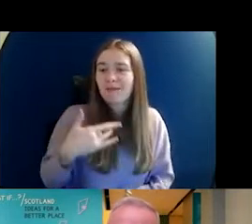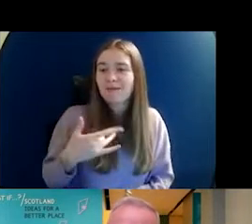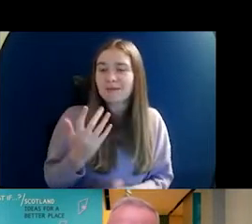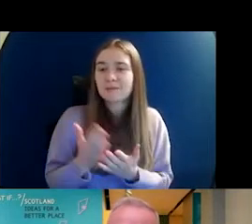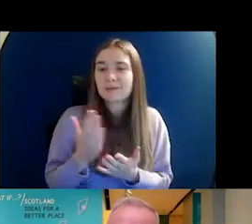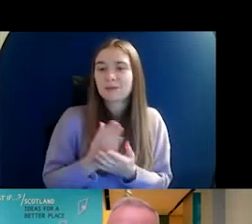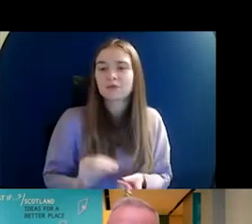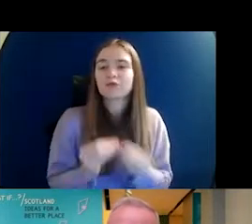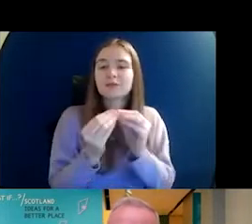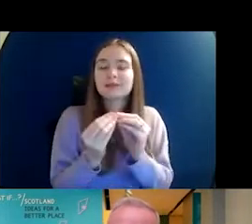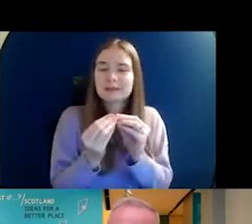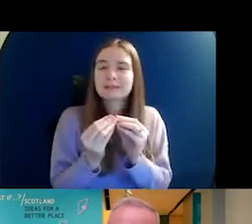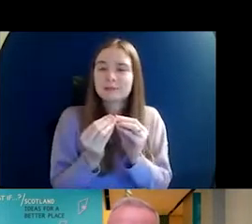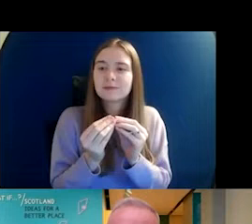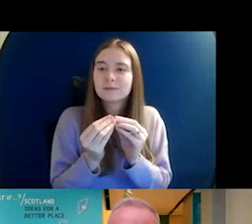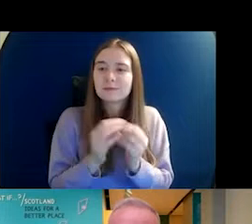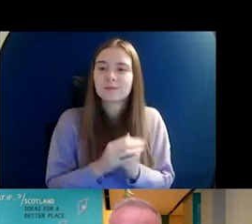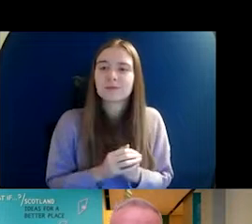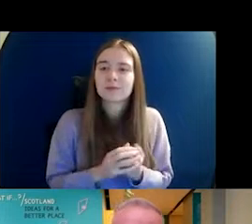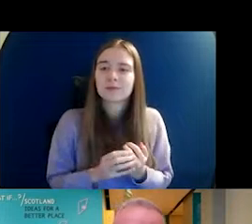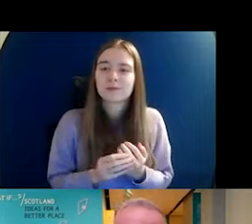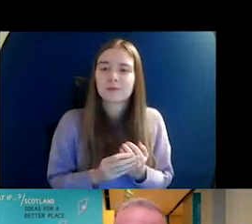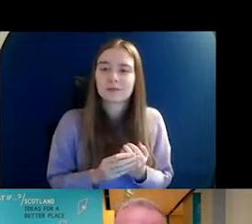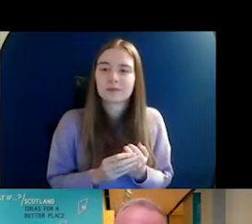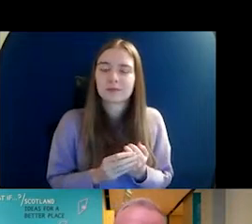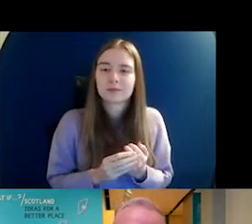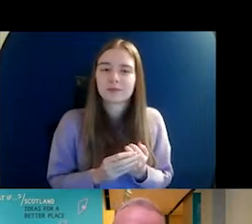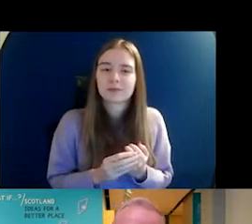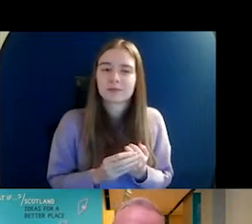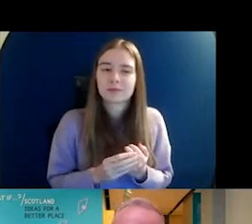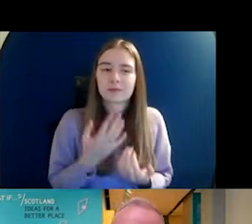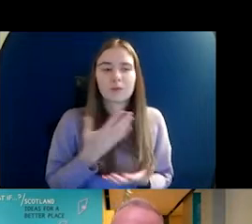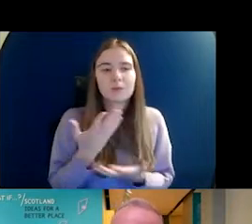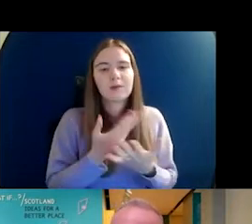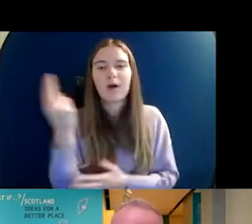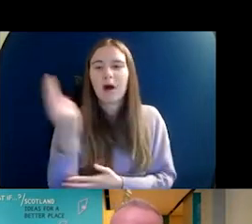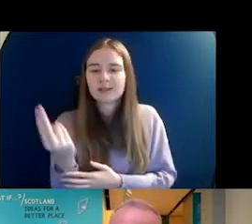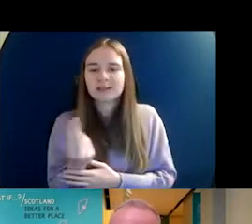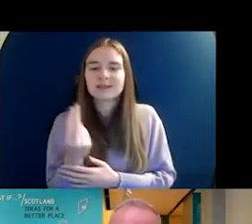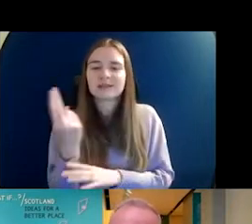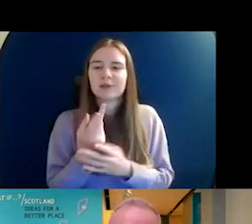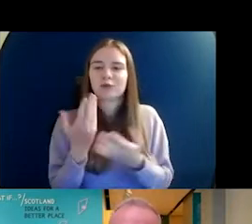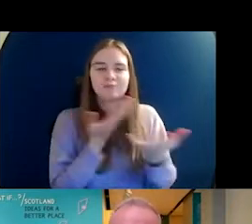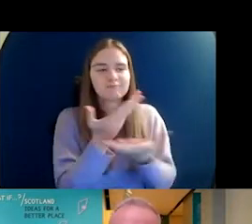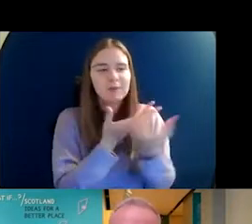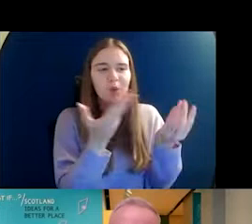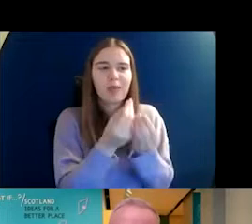to get down just architects and designers talking very directly to citizens in their own communities,